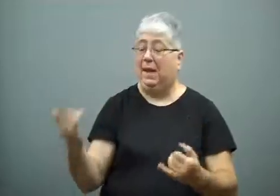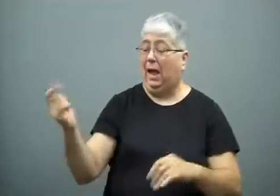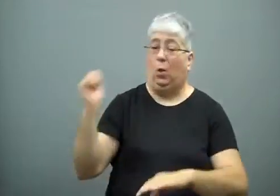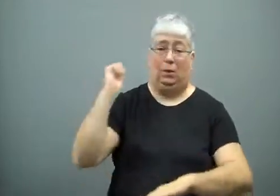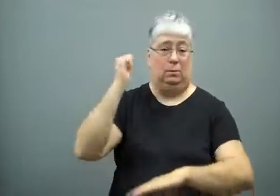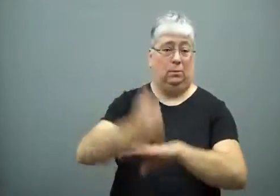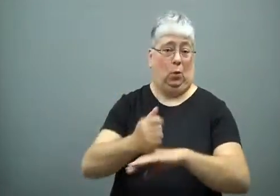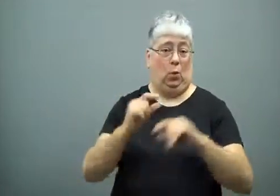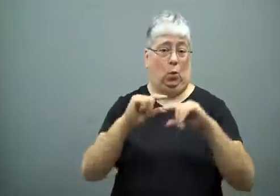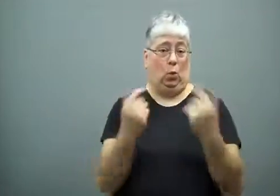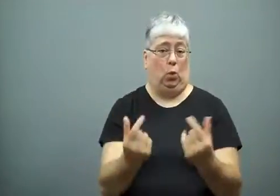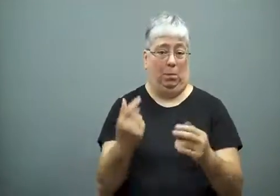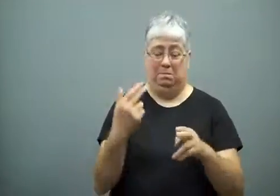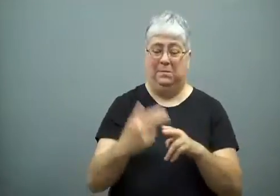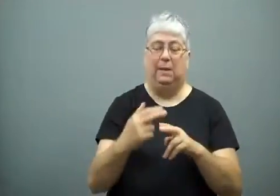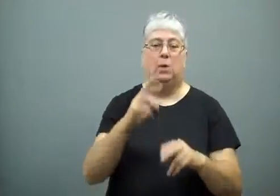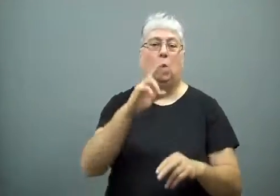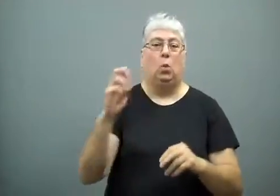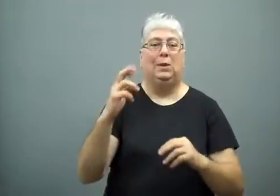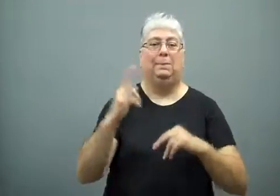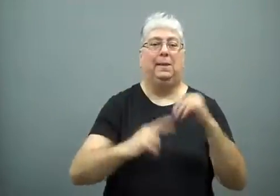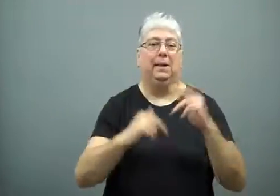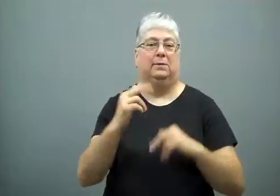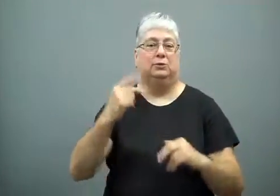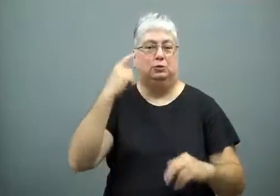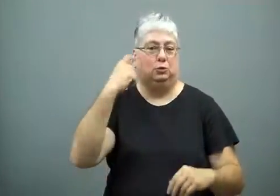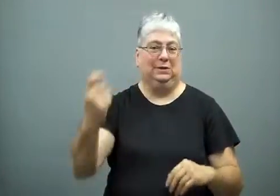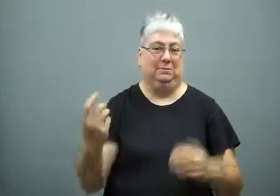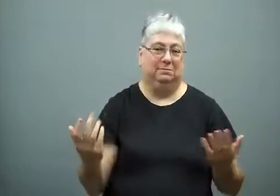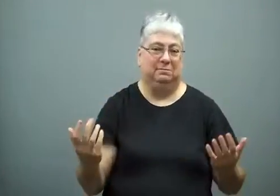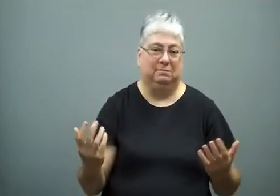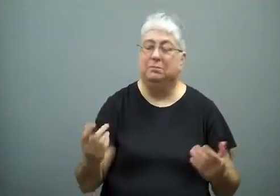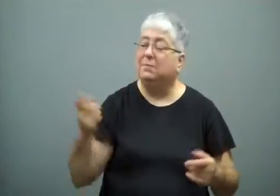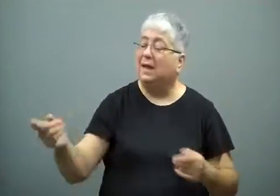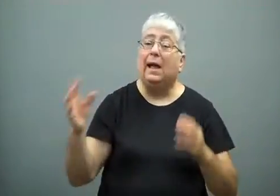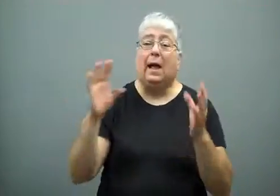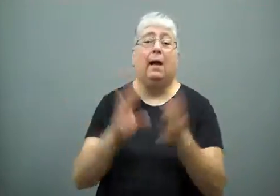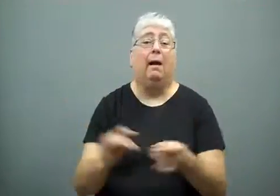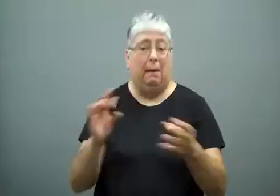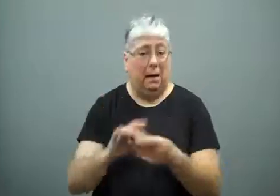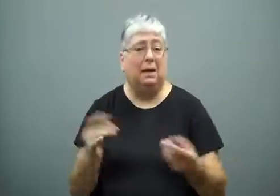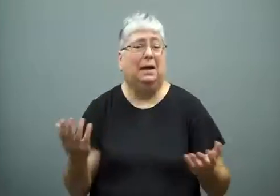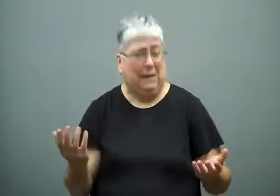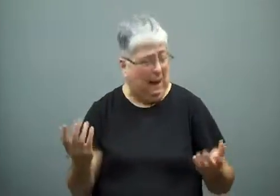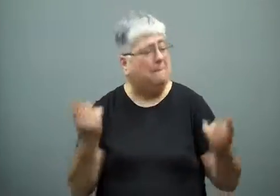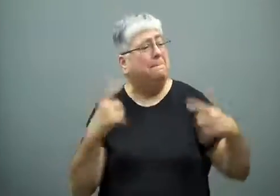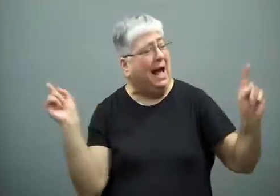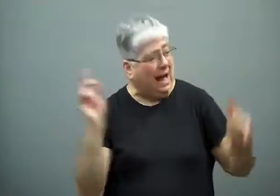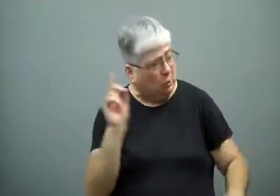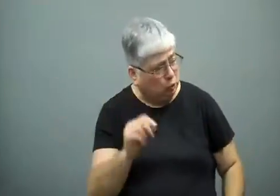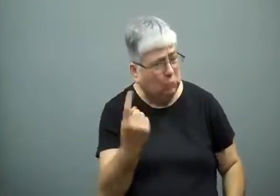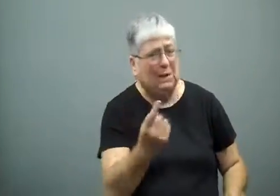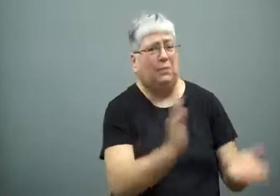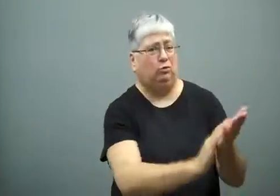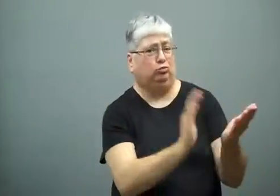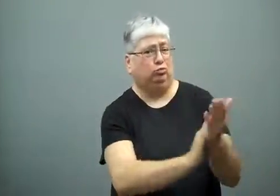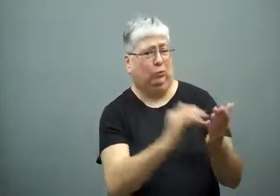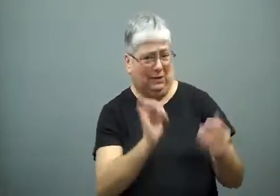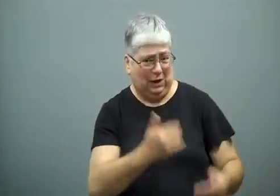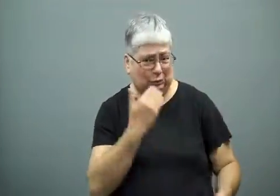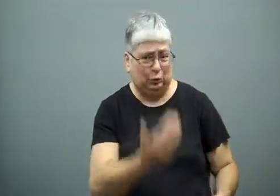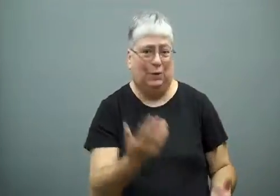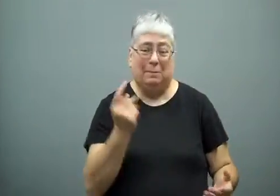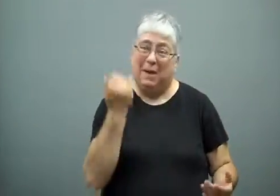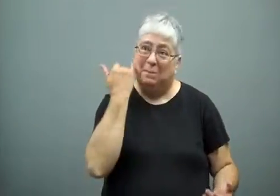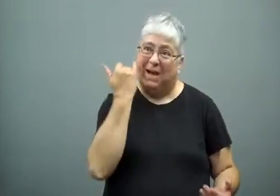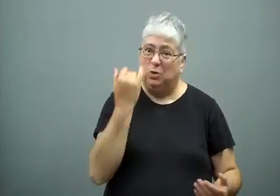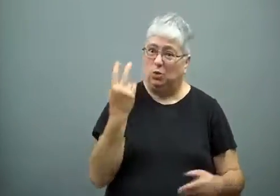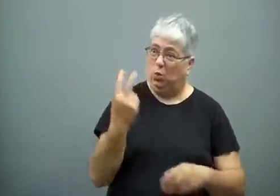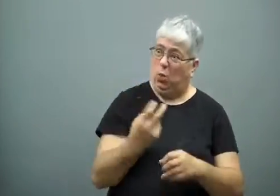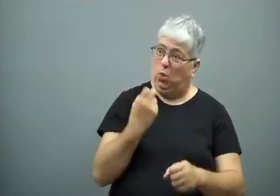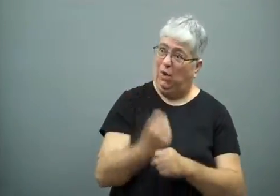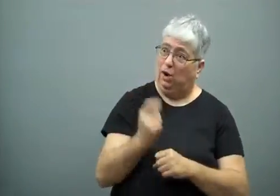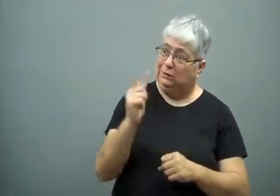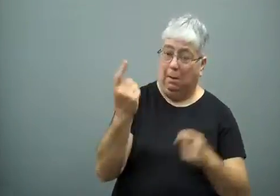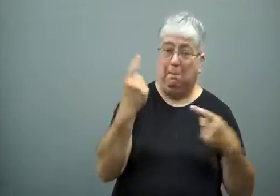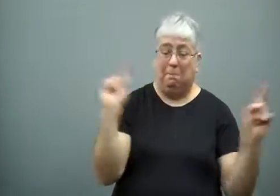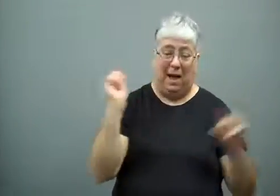He has founded a group, Rebuild the Dream.